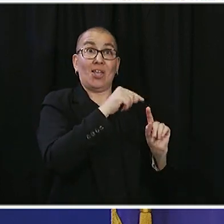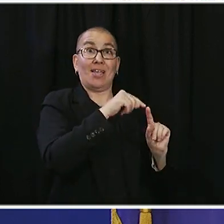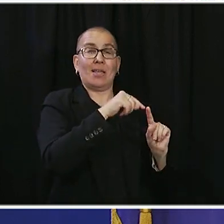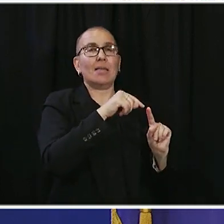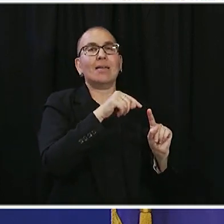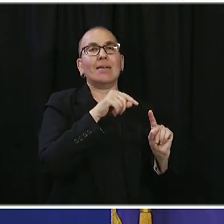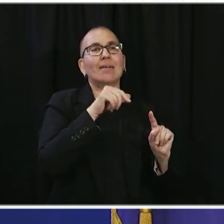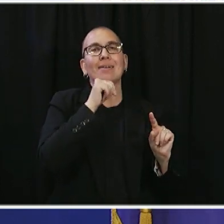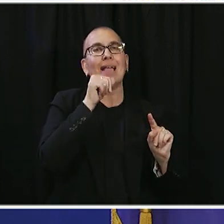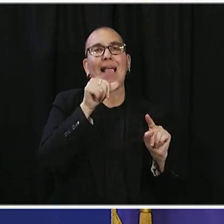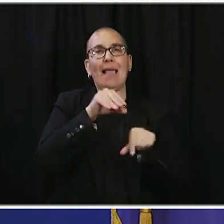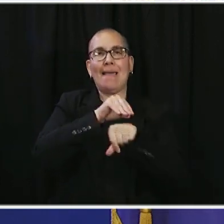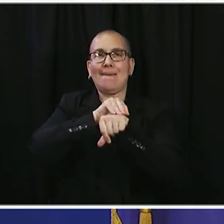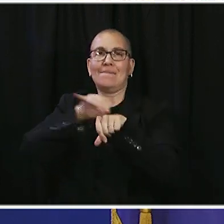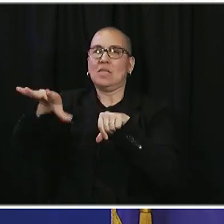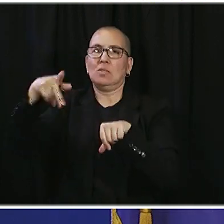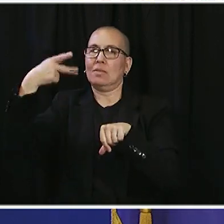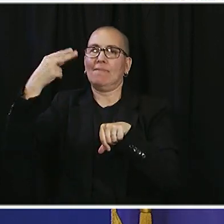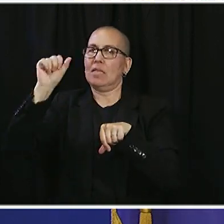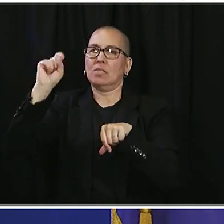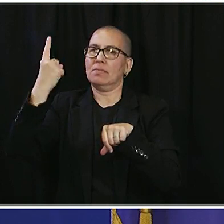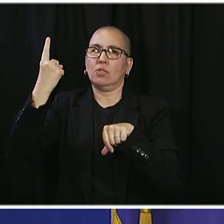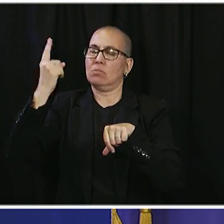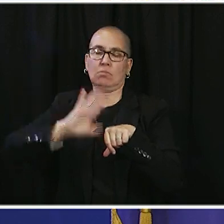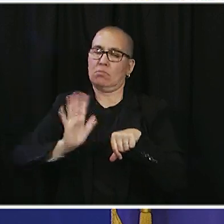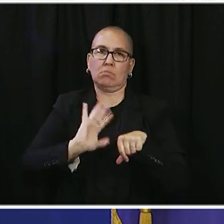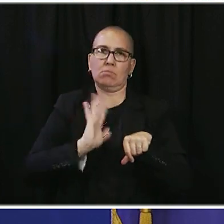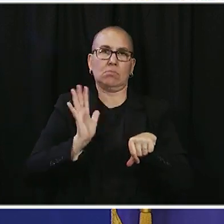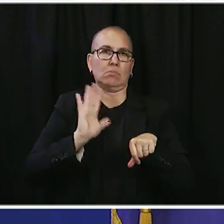NO, NOT SO MUCH BECAUSE I THINK WE NEED TO ROLL THIS OUT AND SEE WHAT HAPPENS. THE